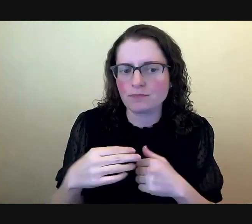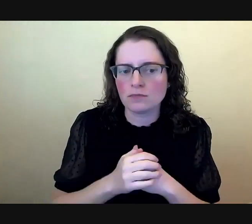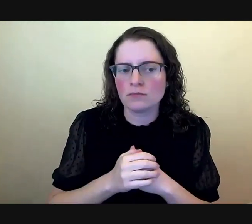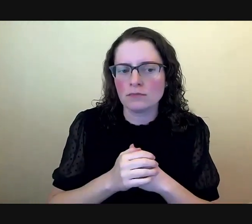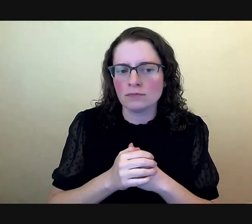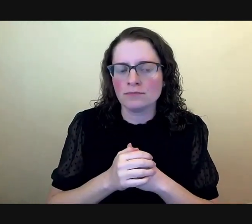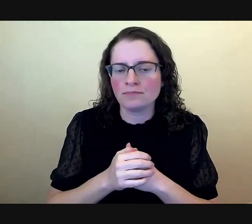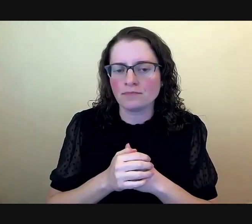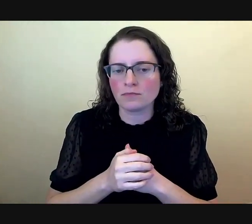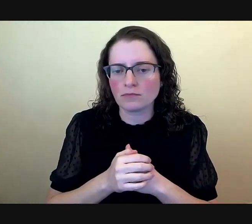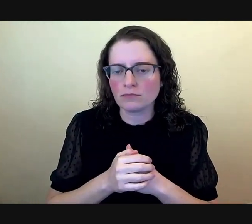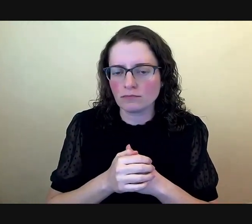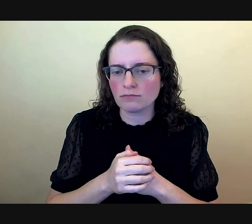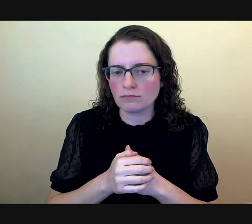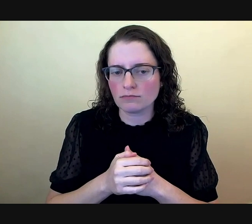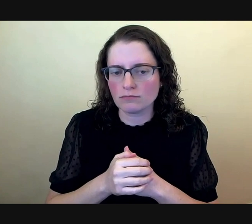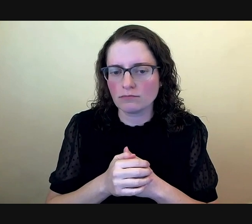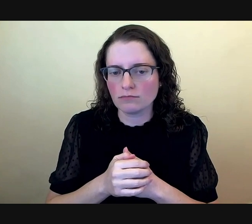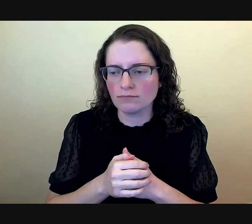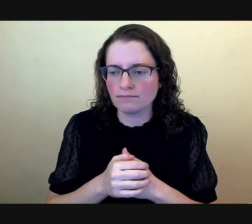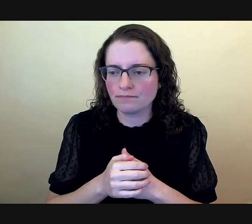you'll see a list of them on the next slide here. You can go to the next slide.